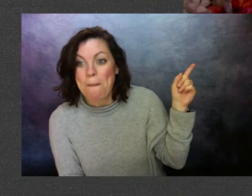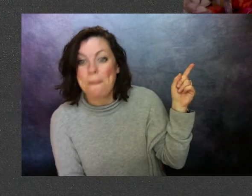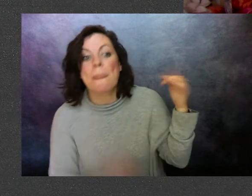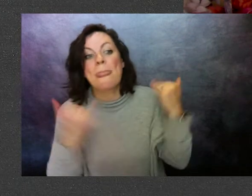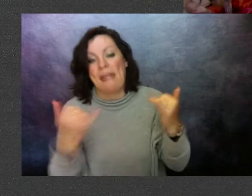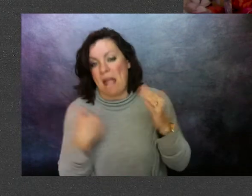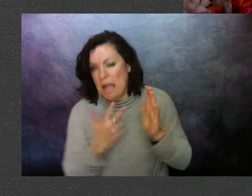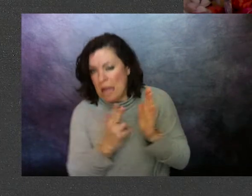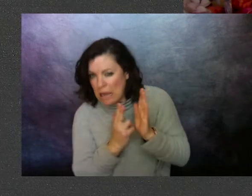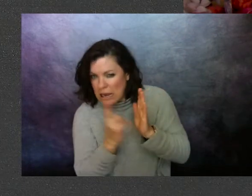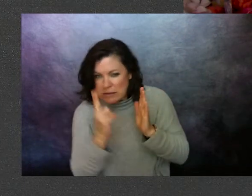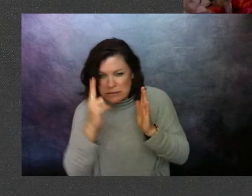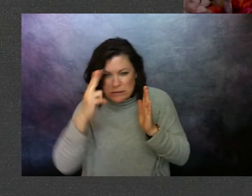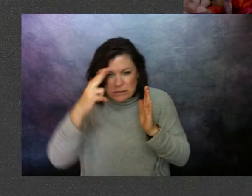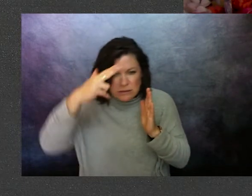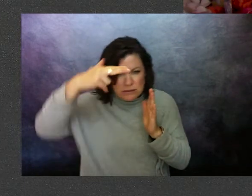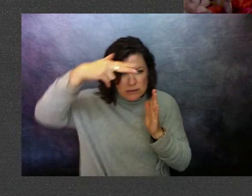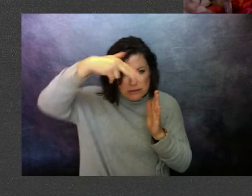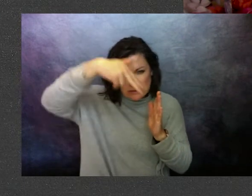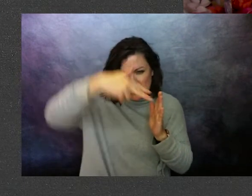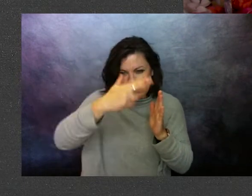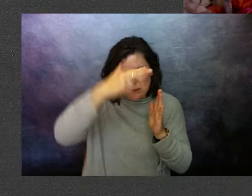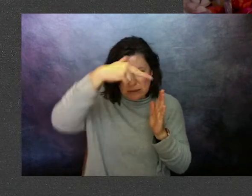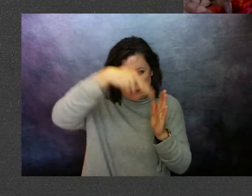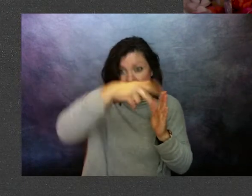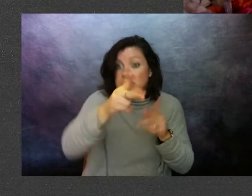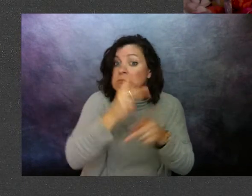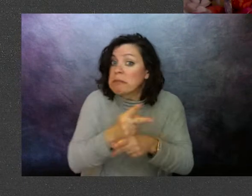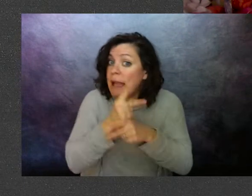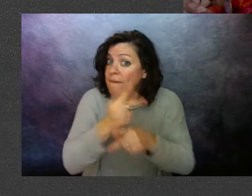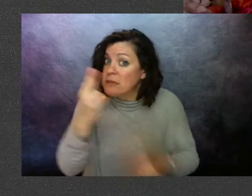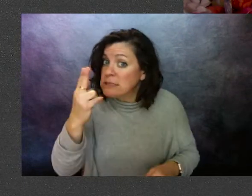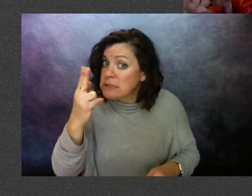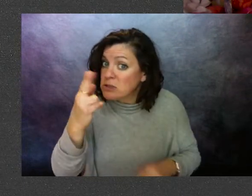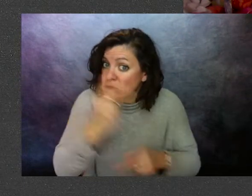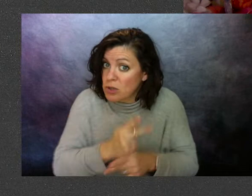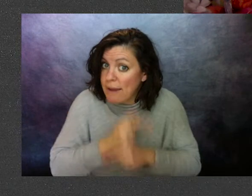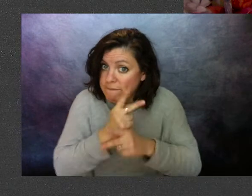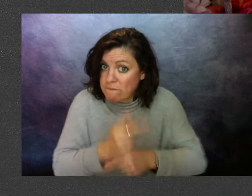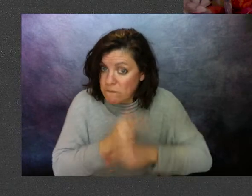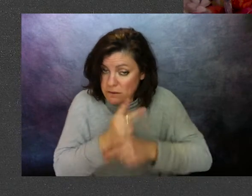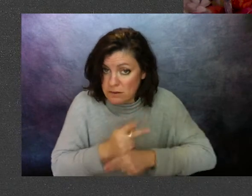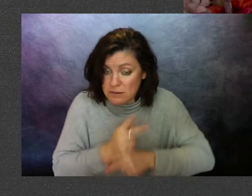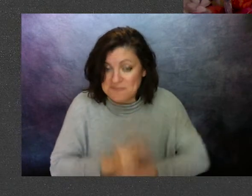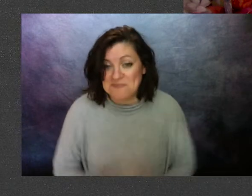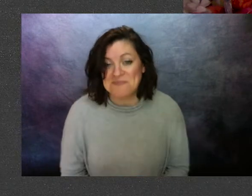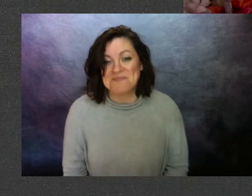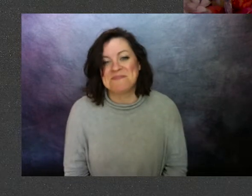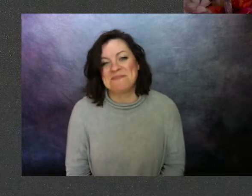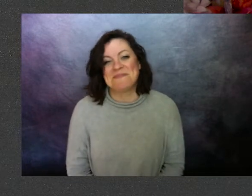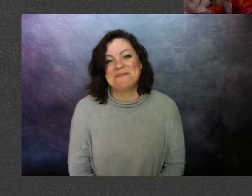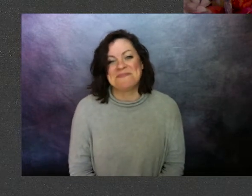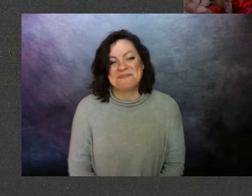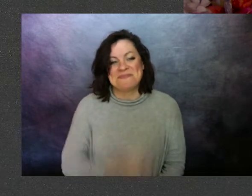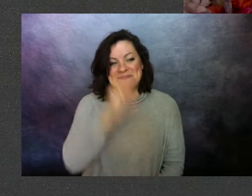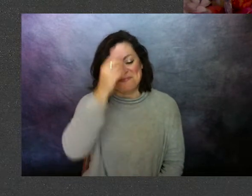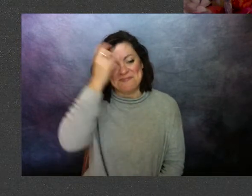and then you are going to, very carefully, using your scissors, cut out your hand that you just traced.